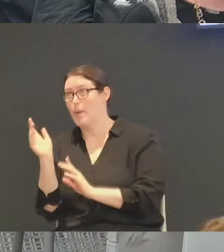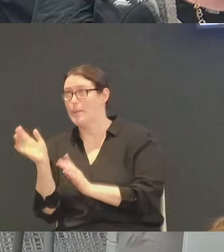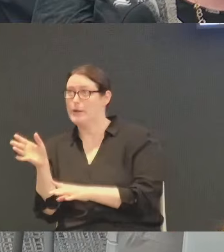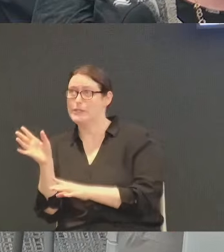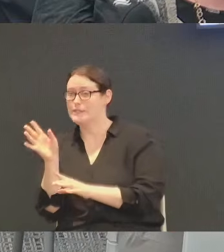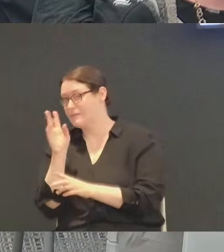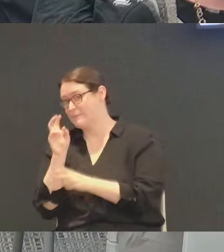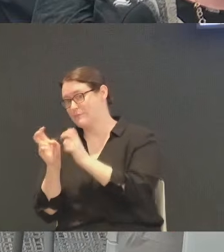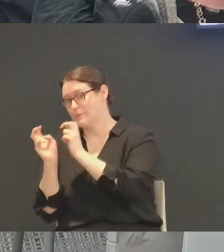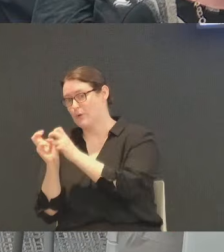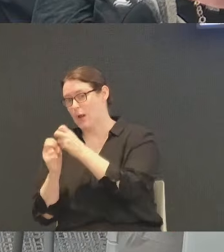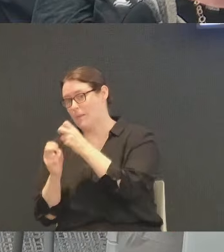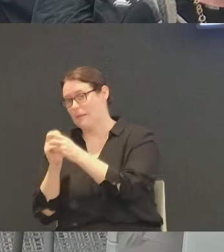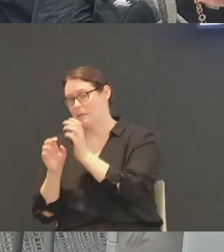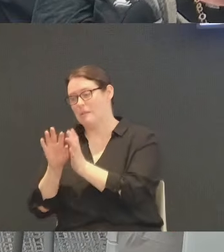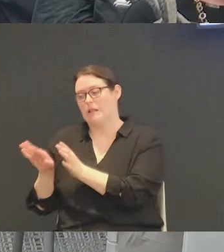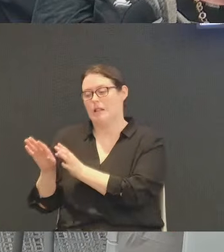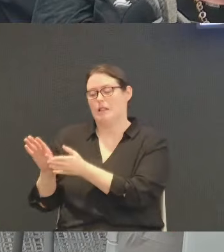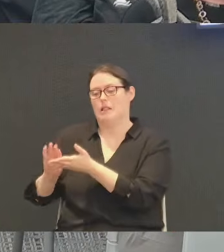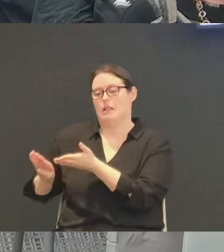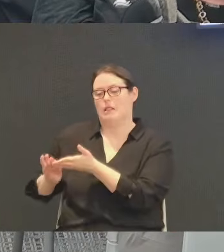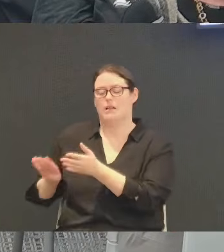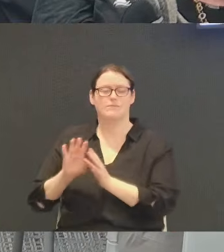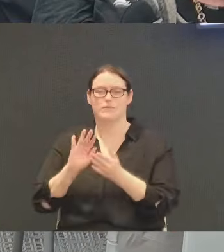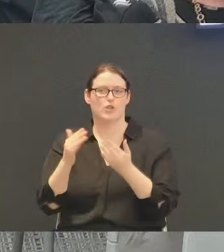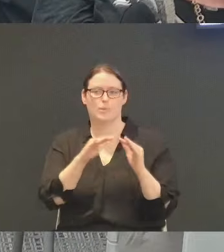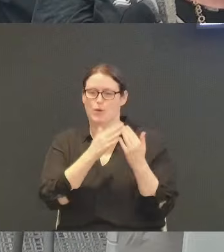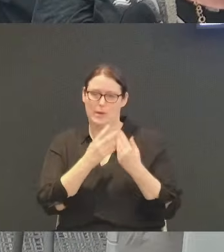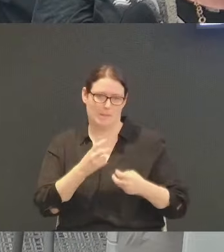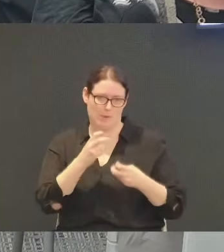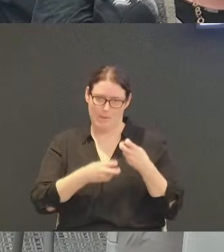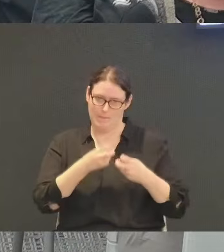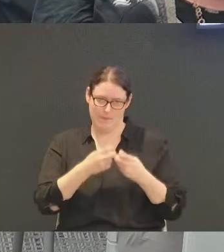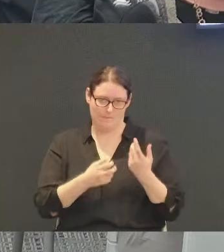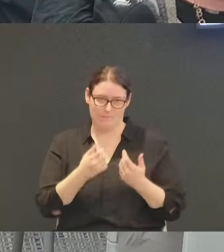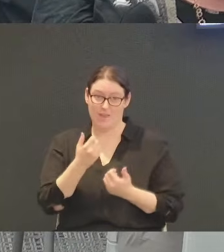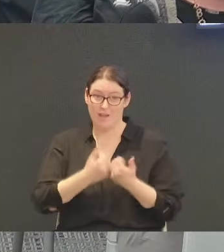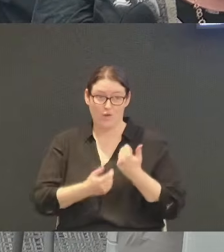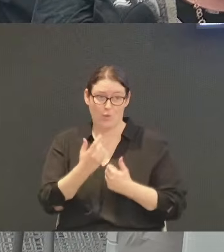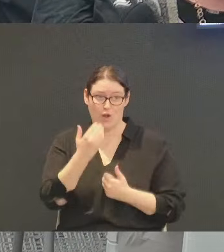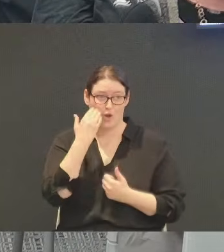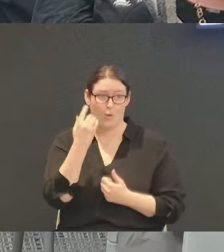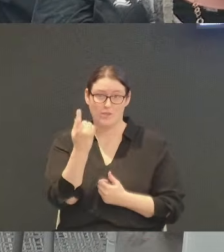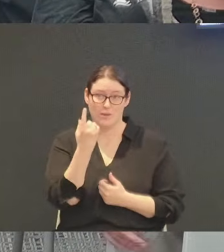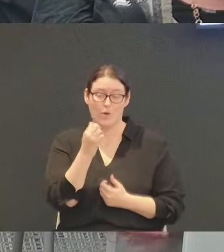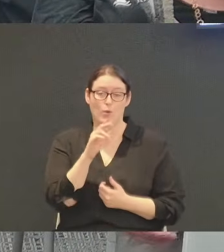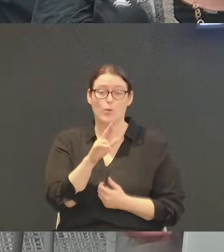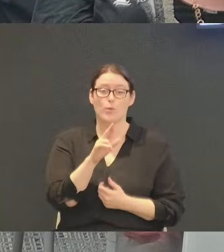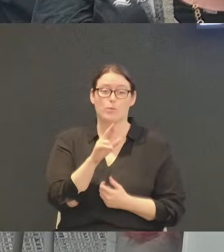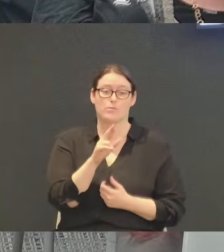community's issue. Nearly everyone knows someone who is experiencing or has experienced domestic